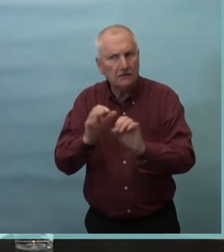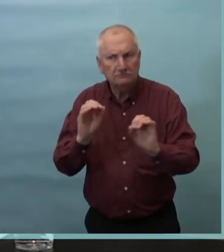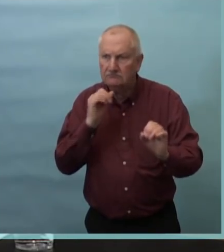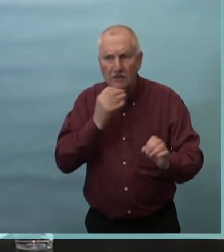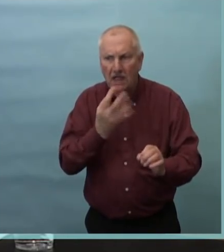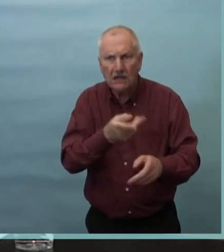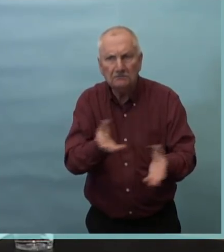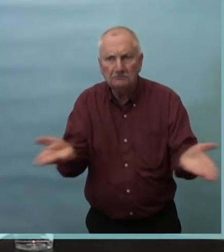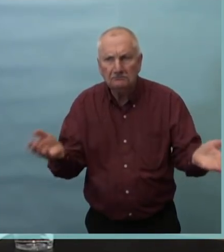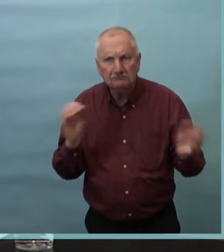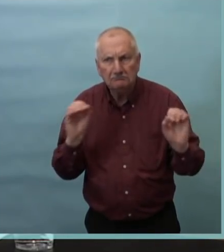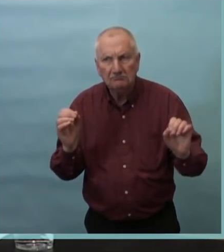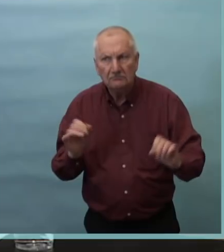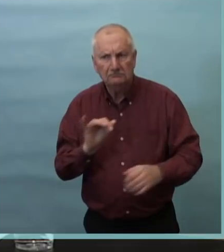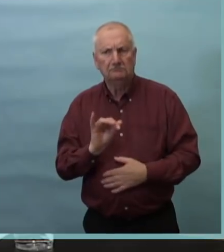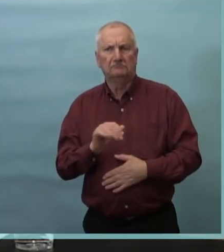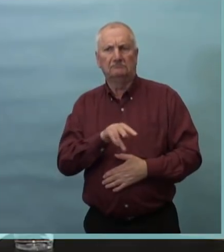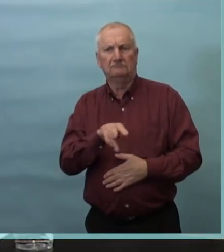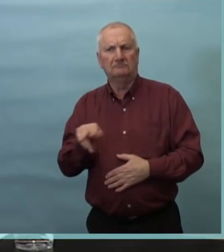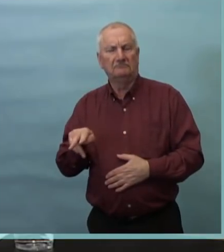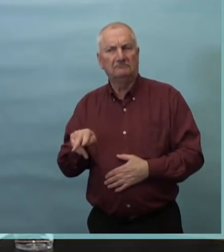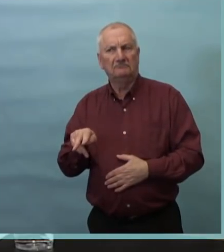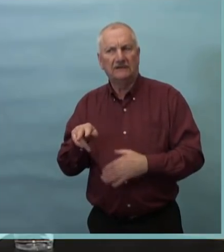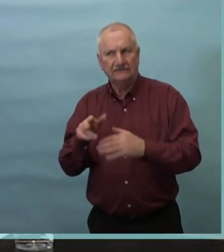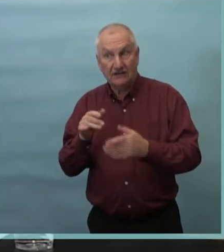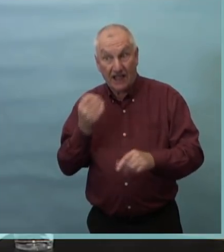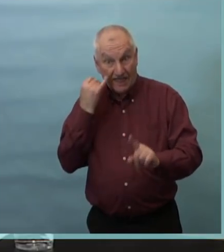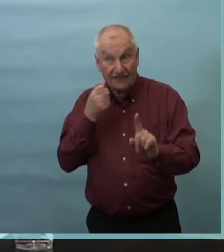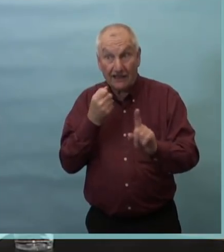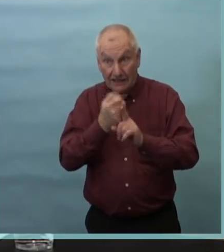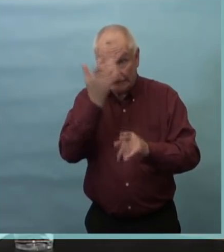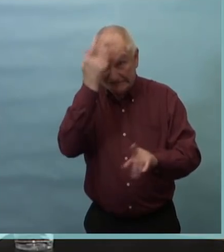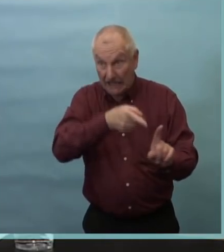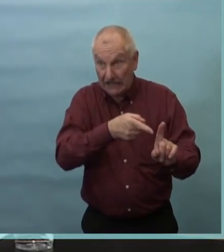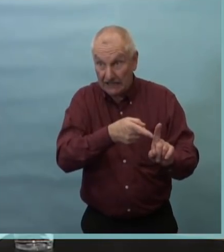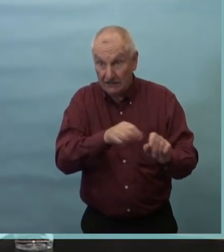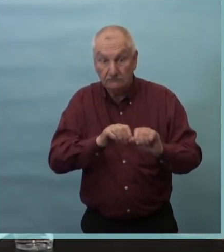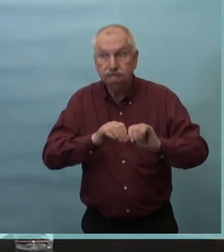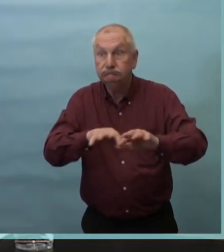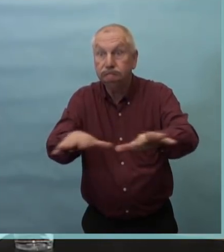this virus the younger children are not playing as big a role as they do in